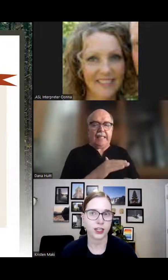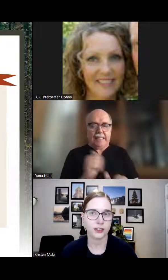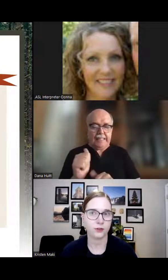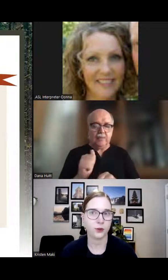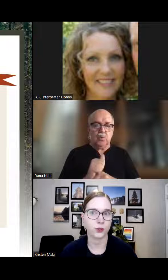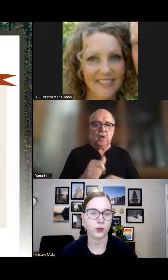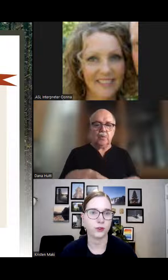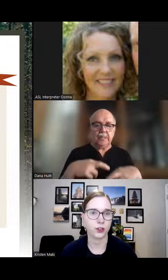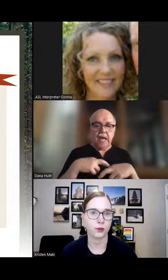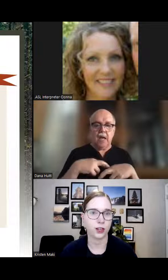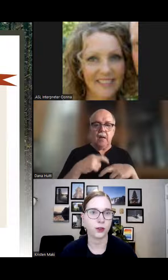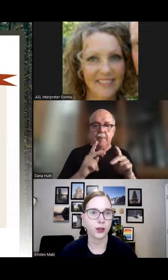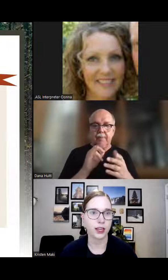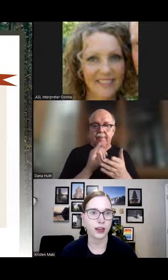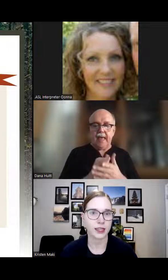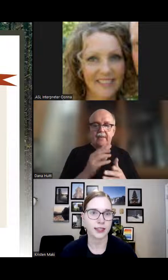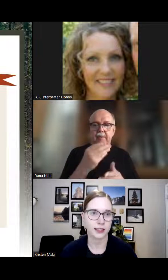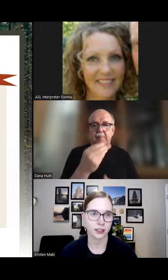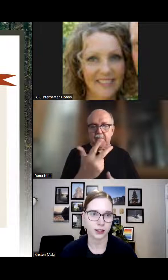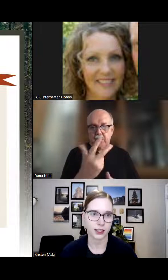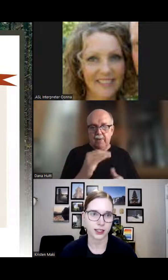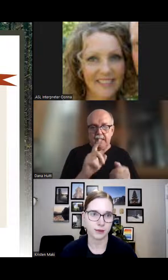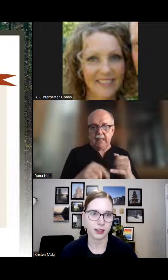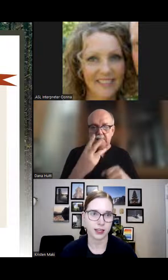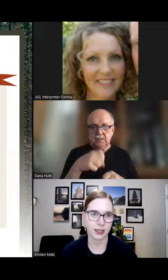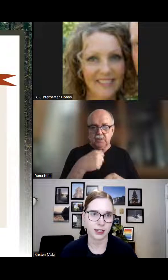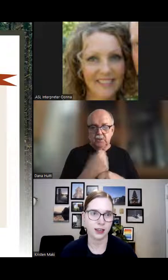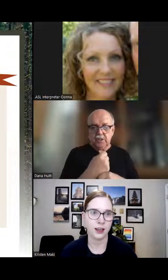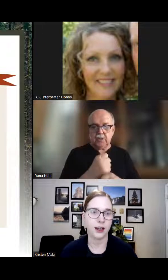, Susan, would you able to give a little refresher on